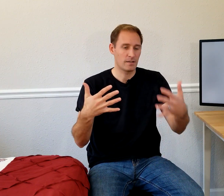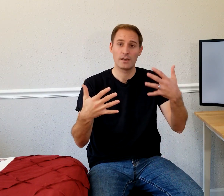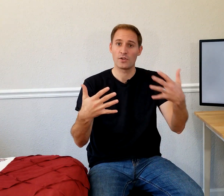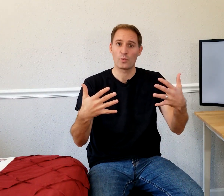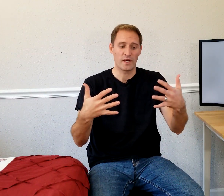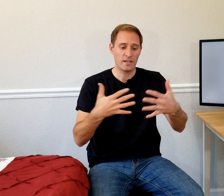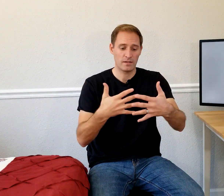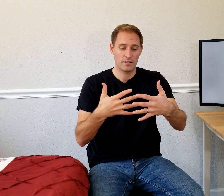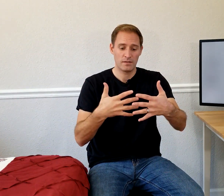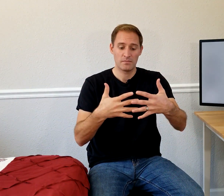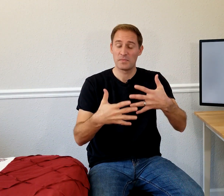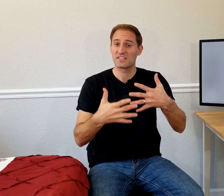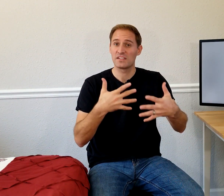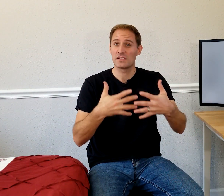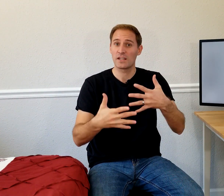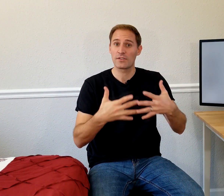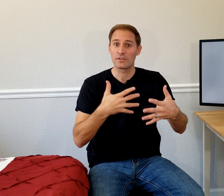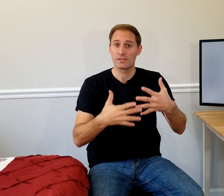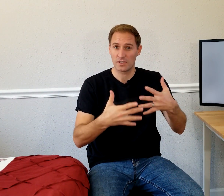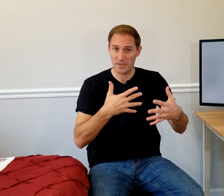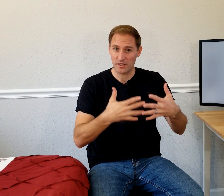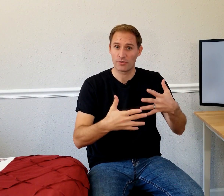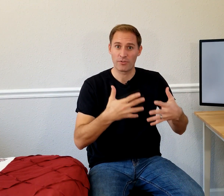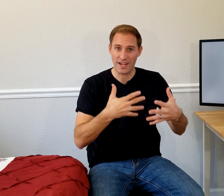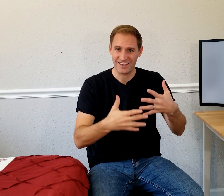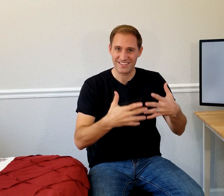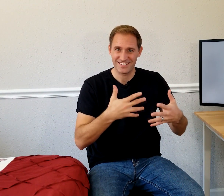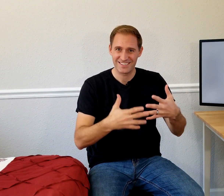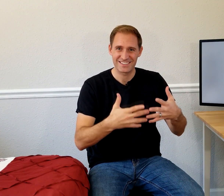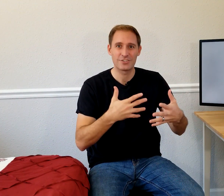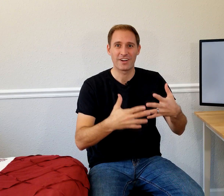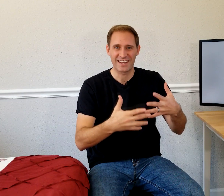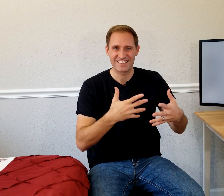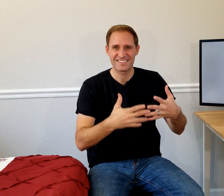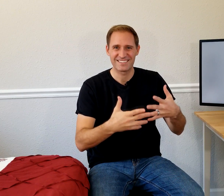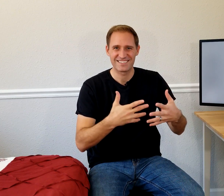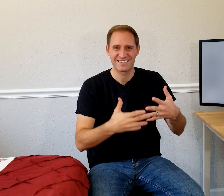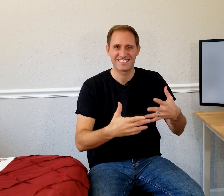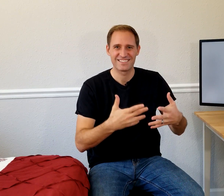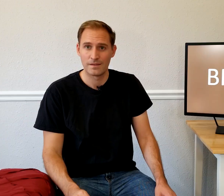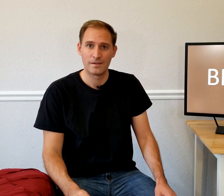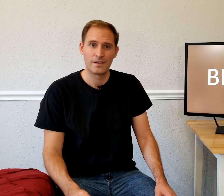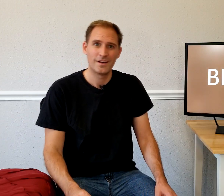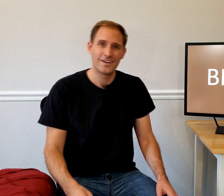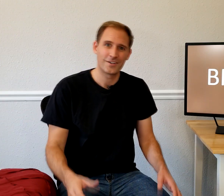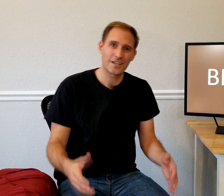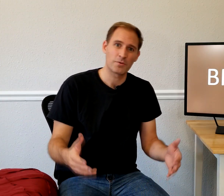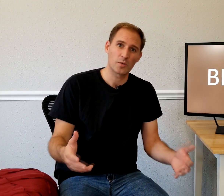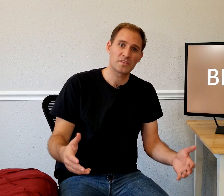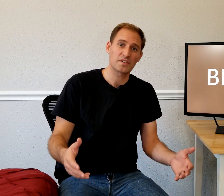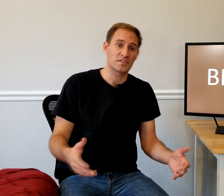white mixing together to make gray gray. Okay we're almost there it gets